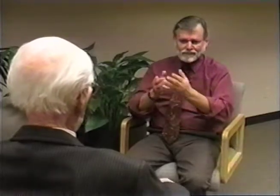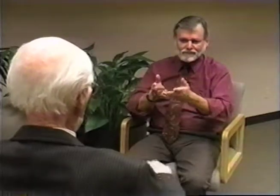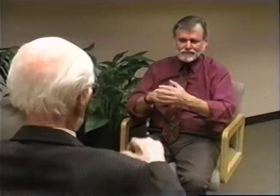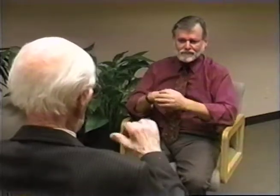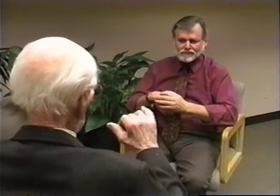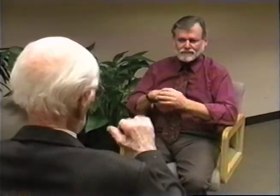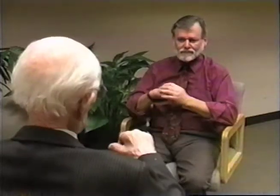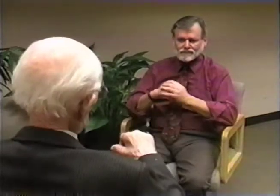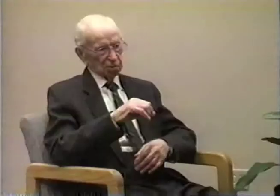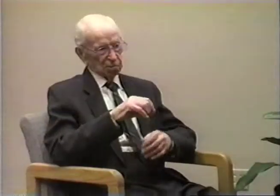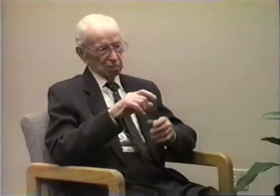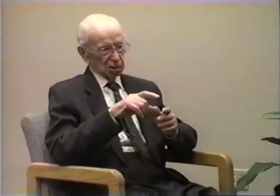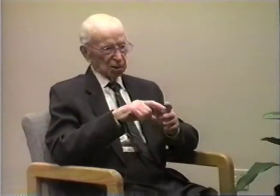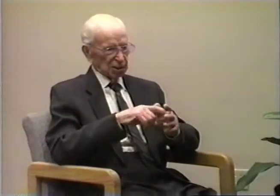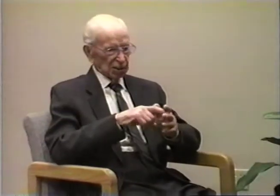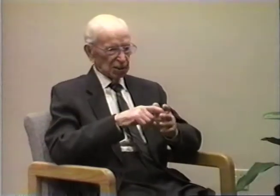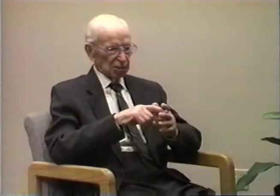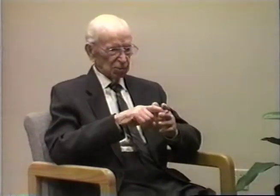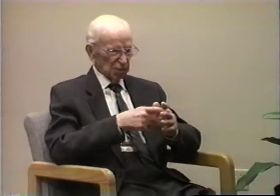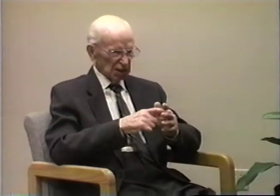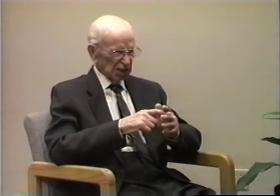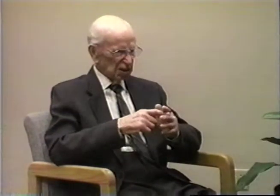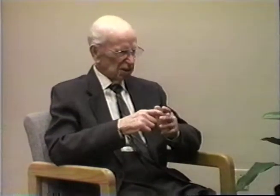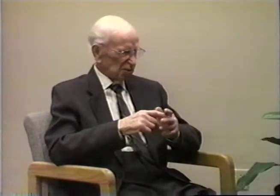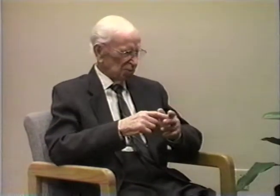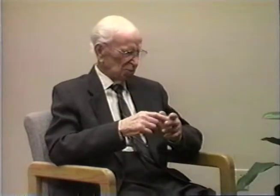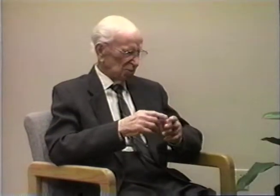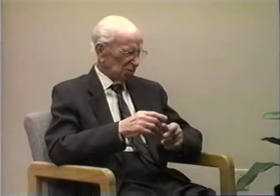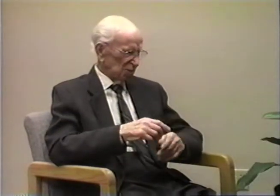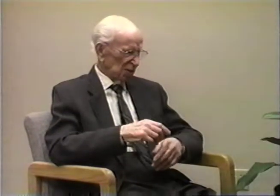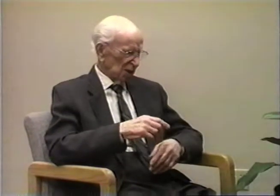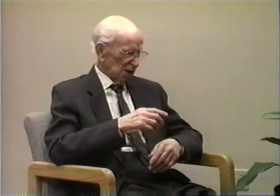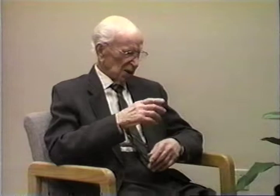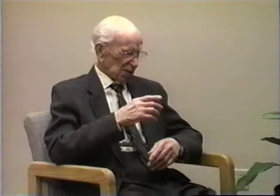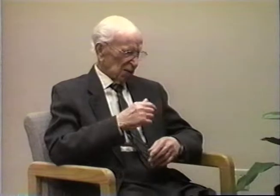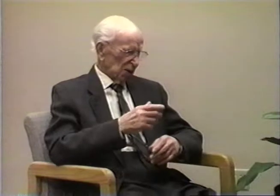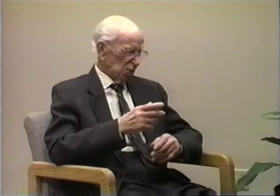Can you tell me a little bit more about that? Oh, yes, yes, oh gee...